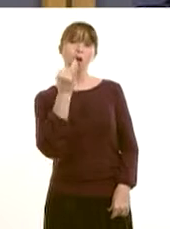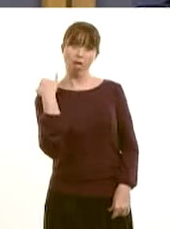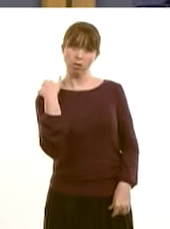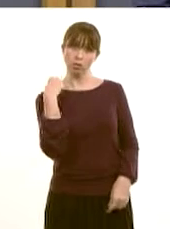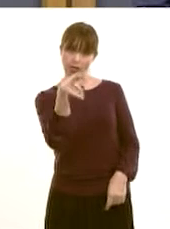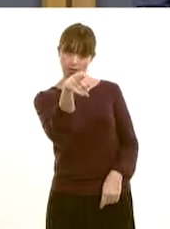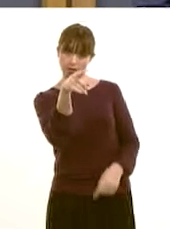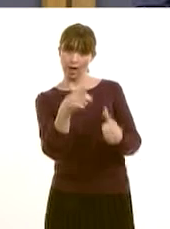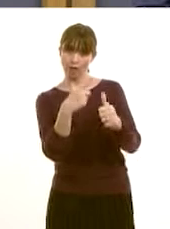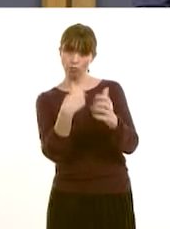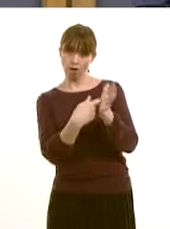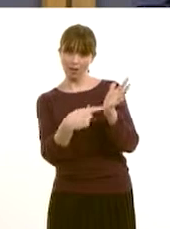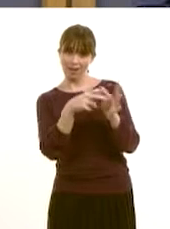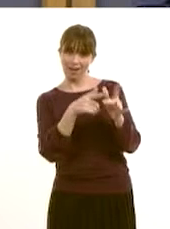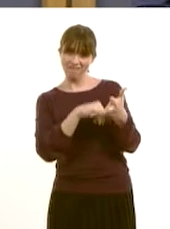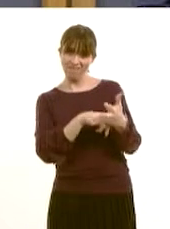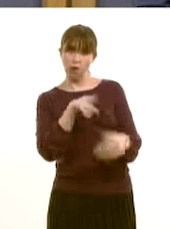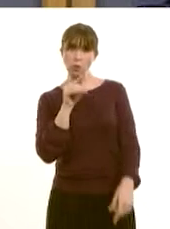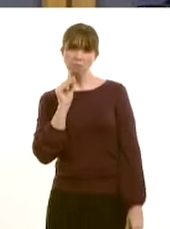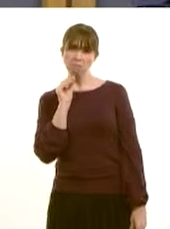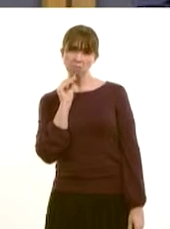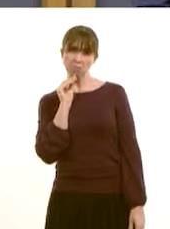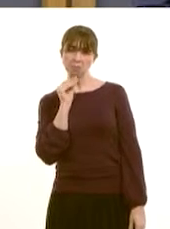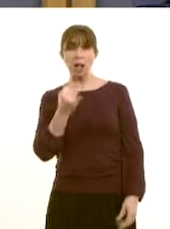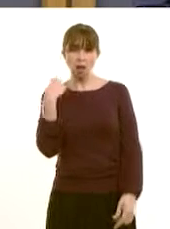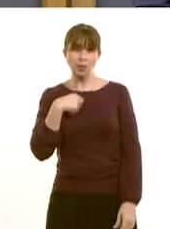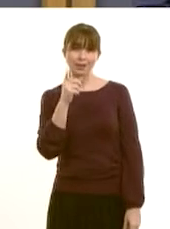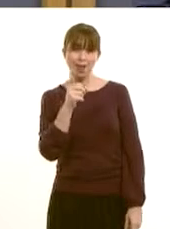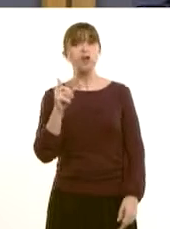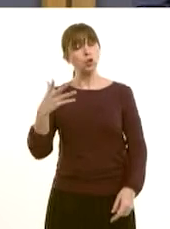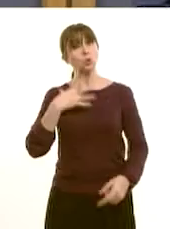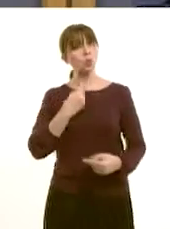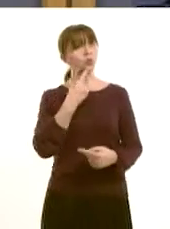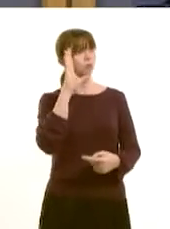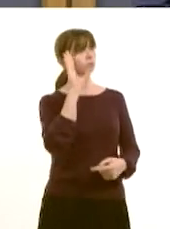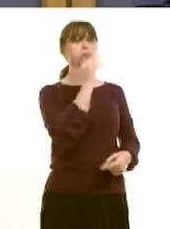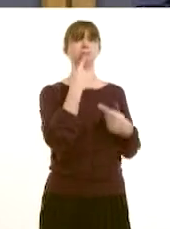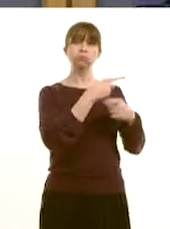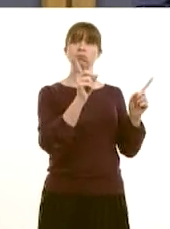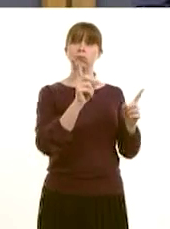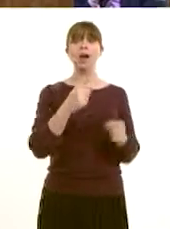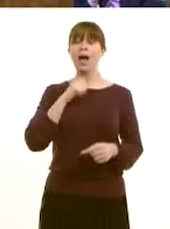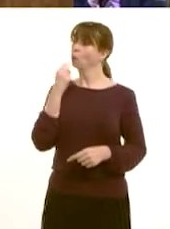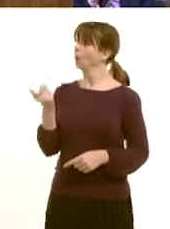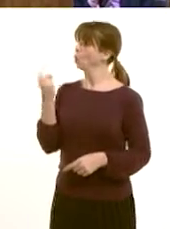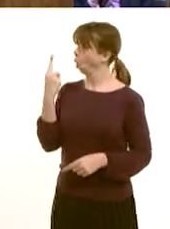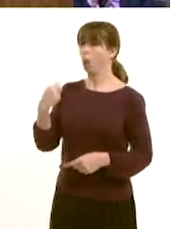R.T. Davies. Please, donít keep muttering. If you want to speak, I will call you. Mark Isherwood.